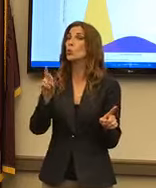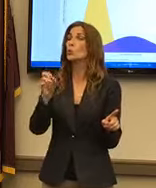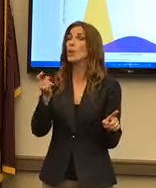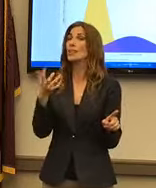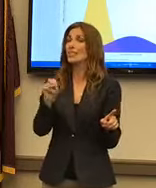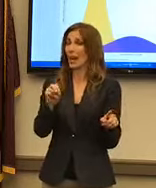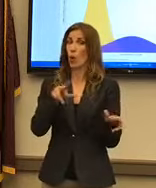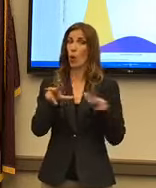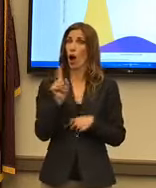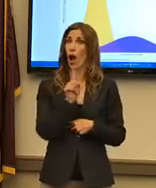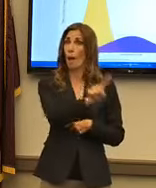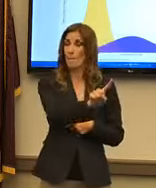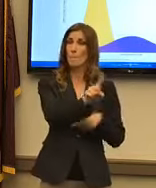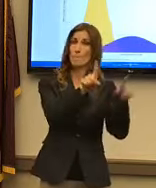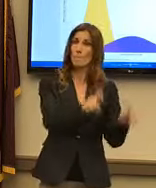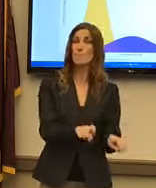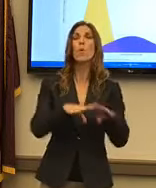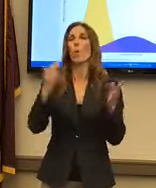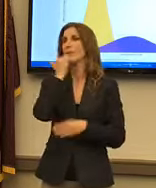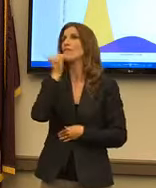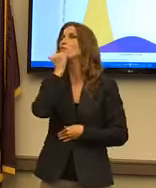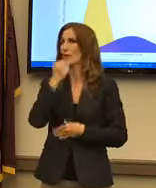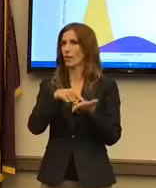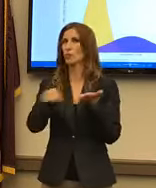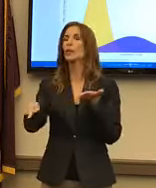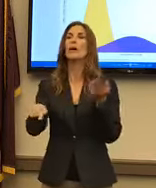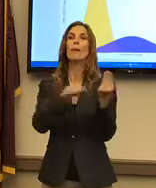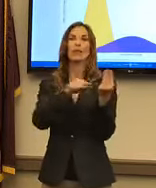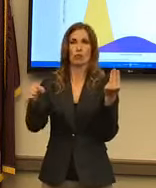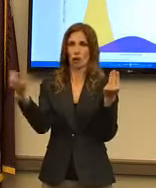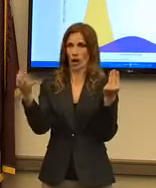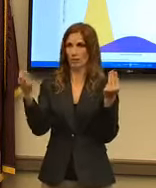site is open every day this week Monday through Friday we want to thank all the